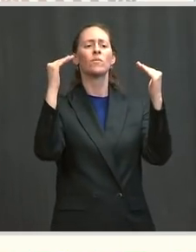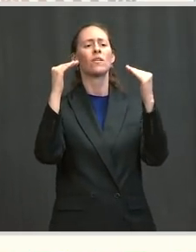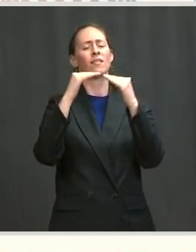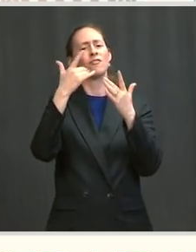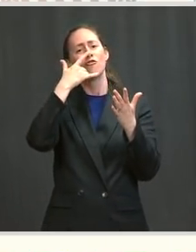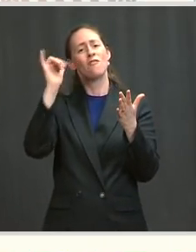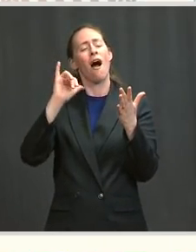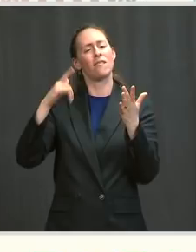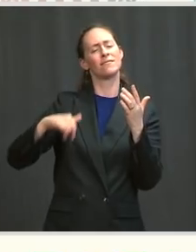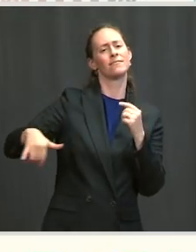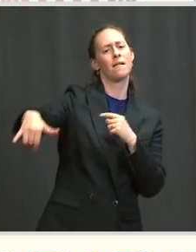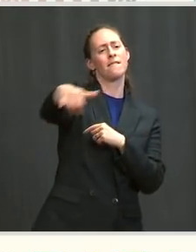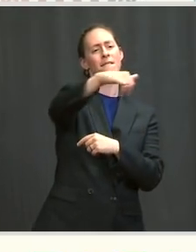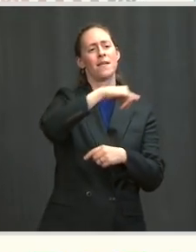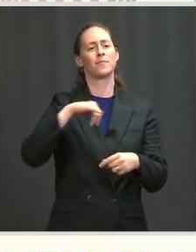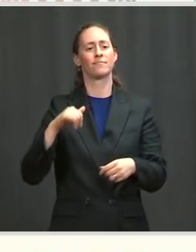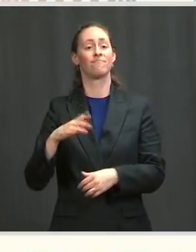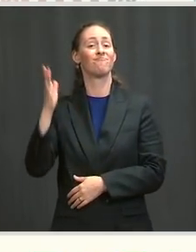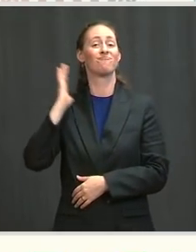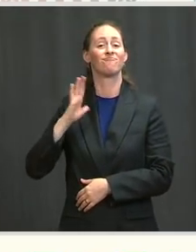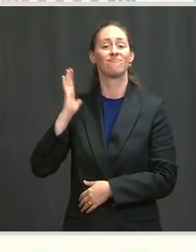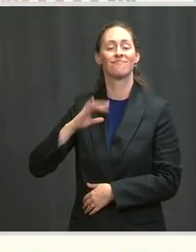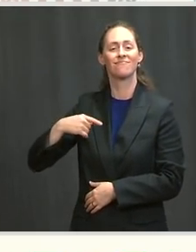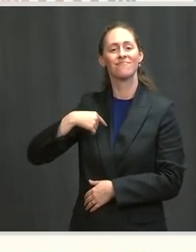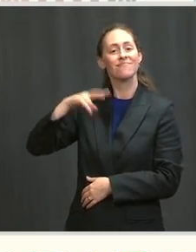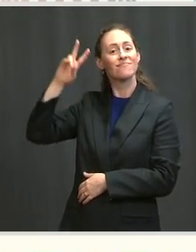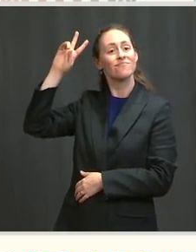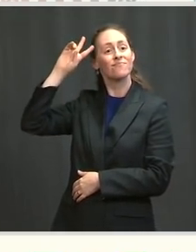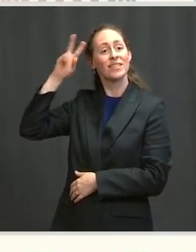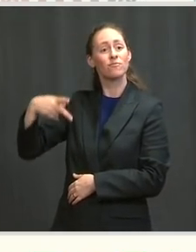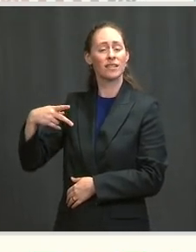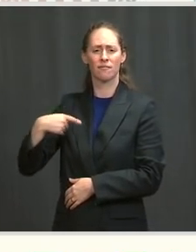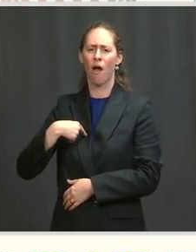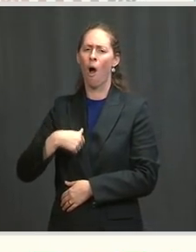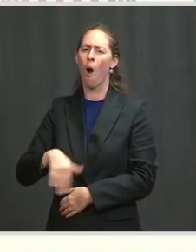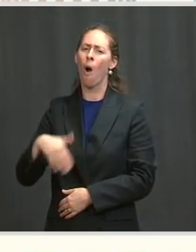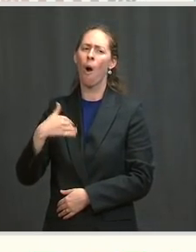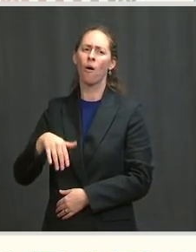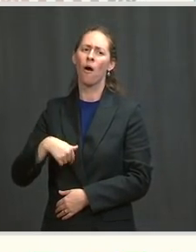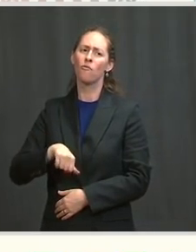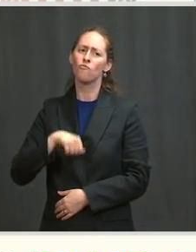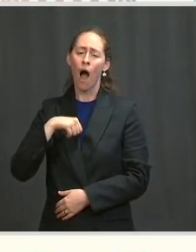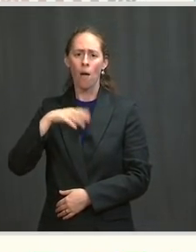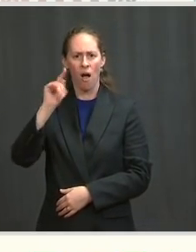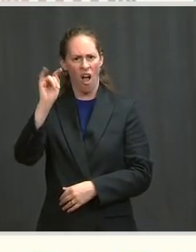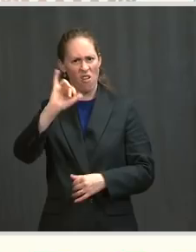When I was Vice President, I was proud -- although, some -- it won't surprise some people in the administration